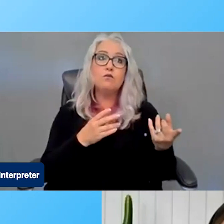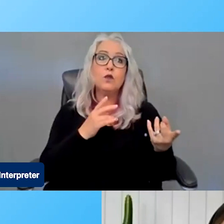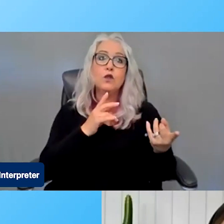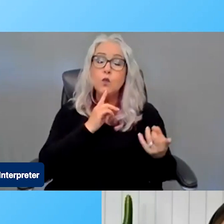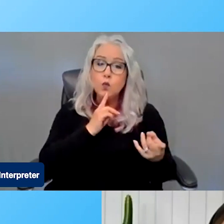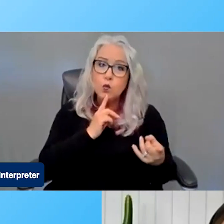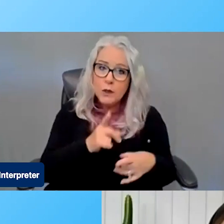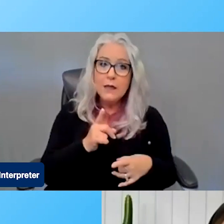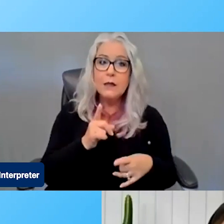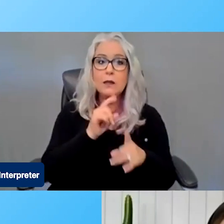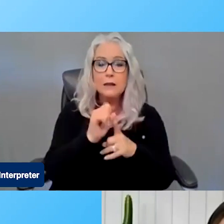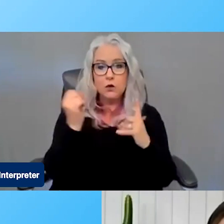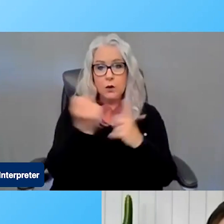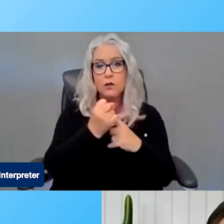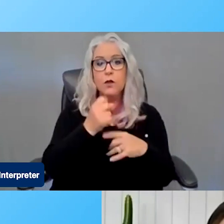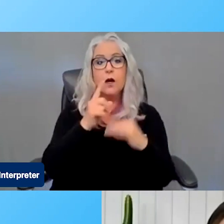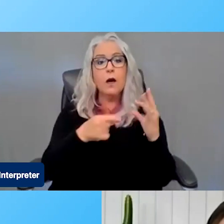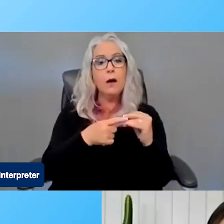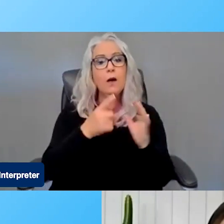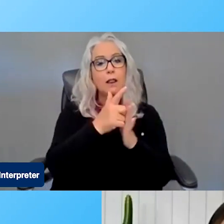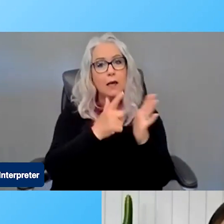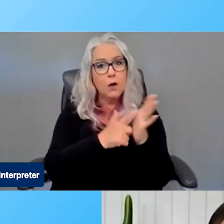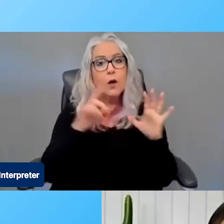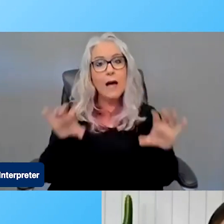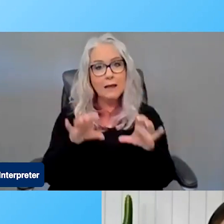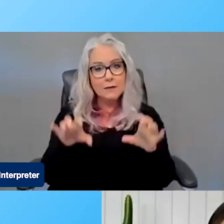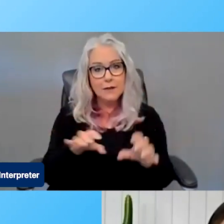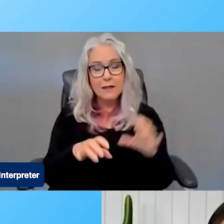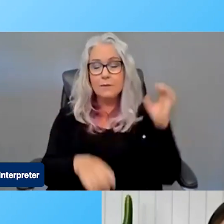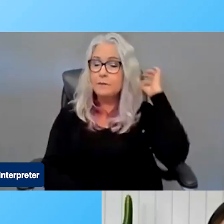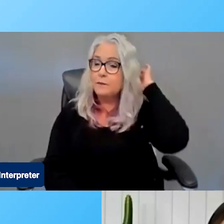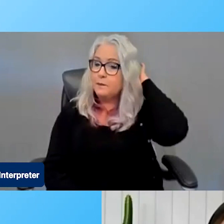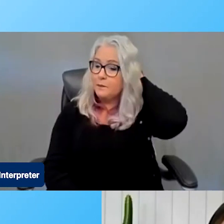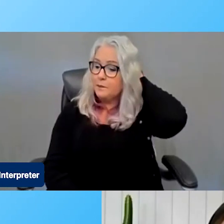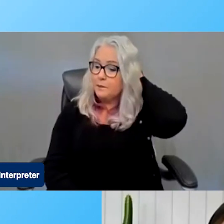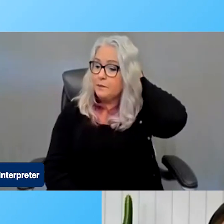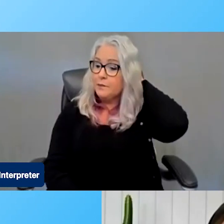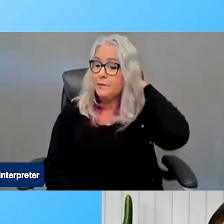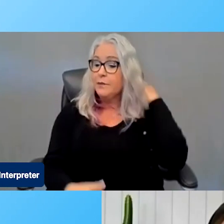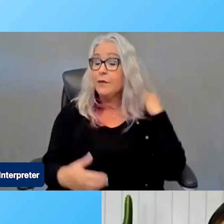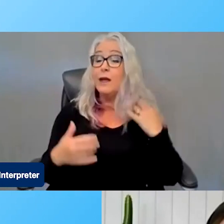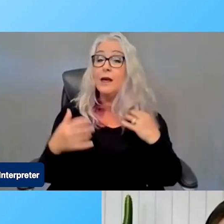legal activities. So panel members will have up to